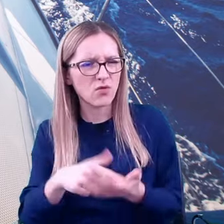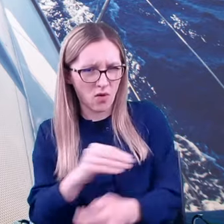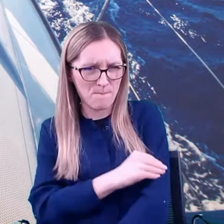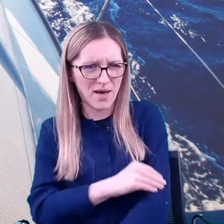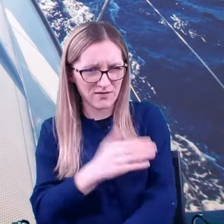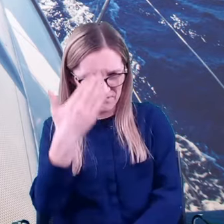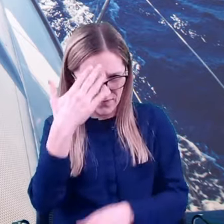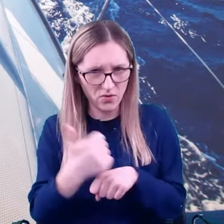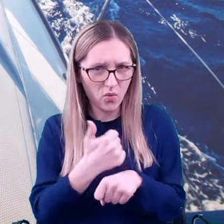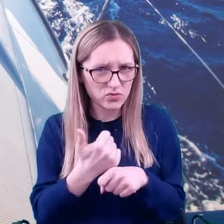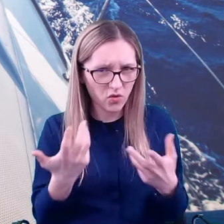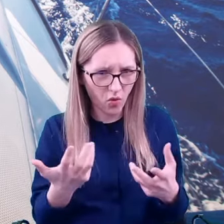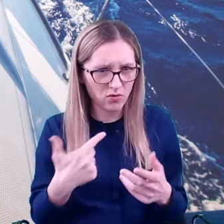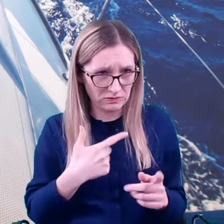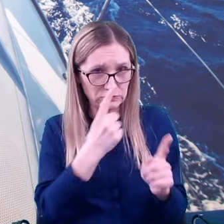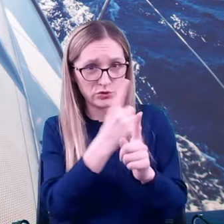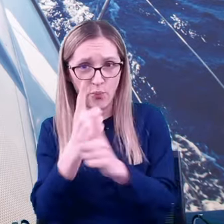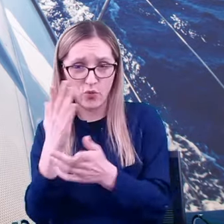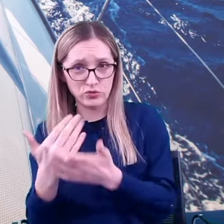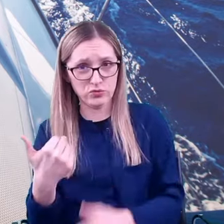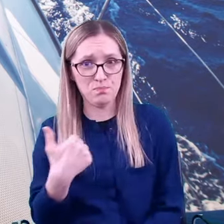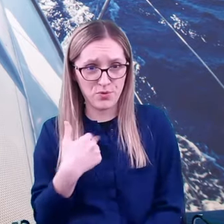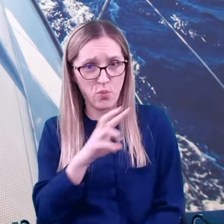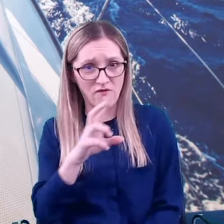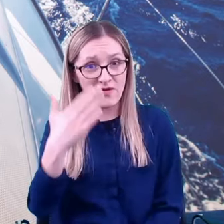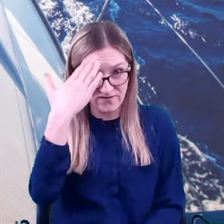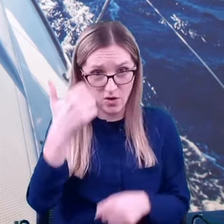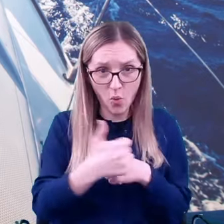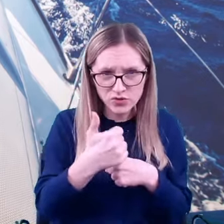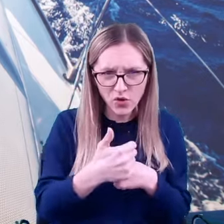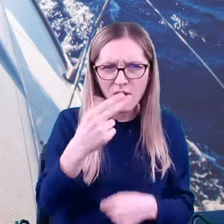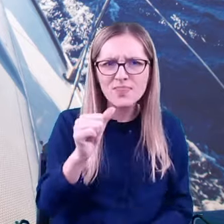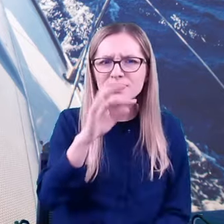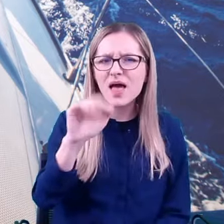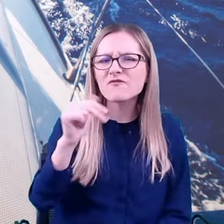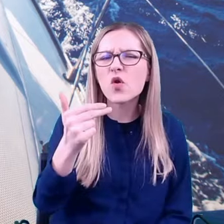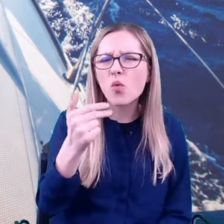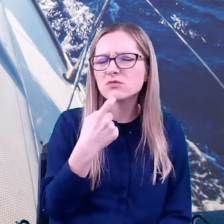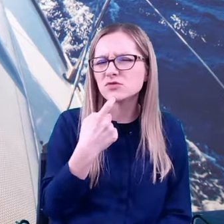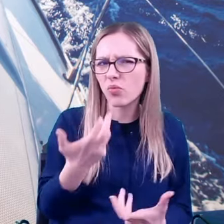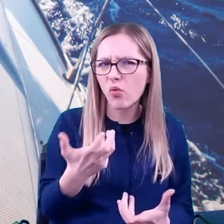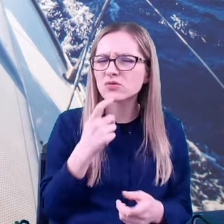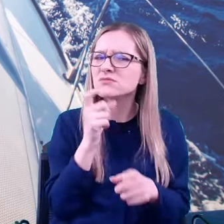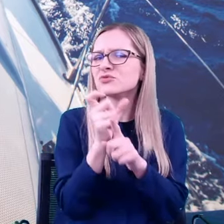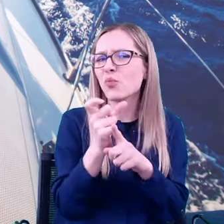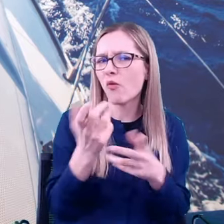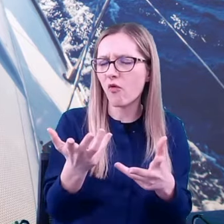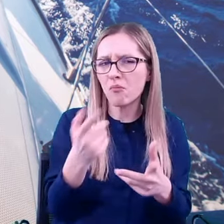and could guess what nafion is, based just on its name only? Any ideas?